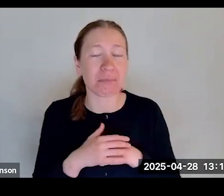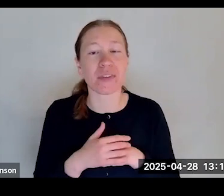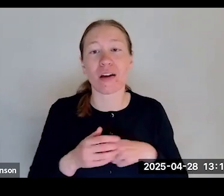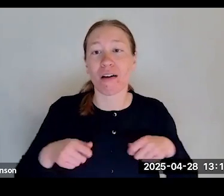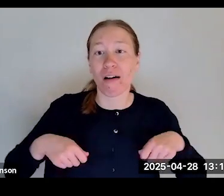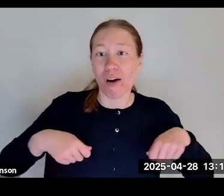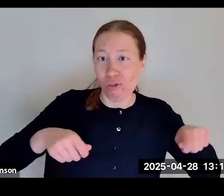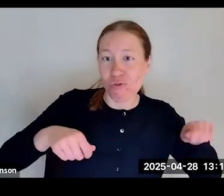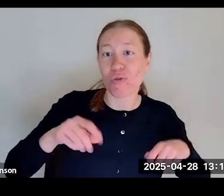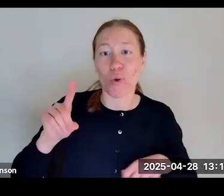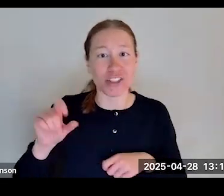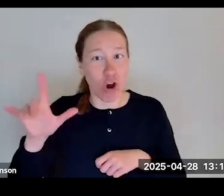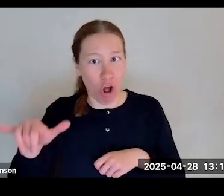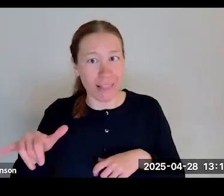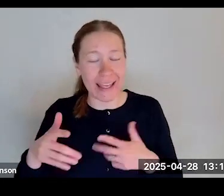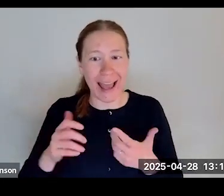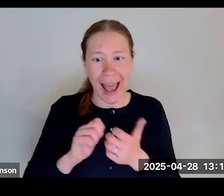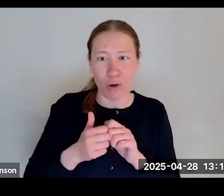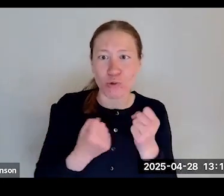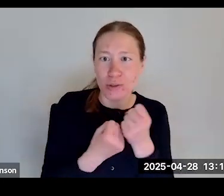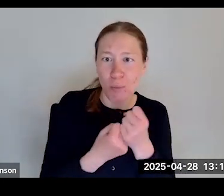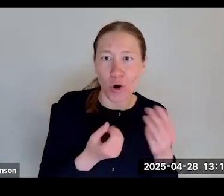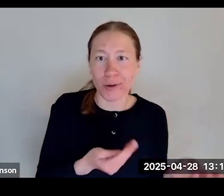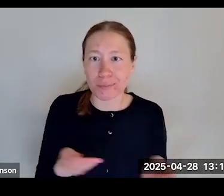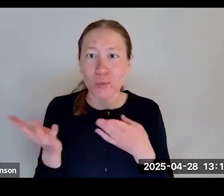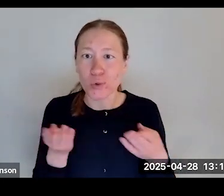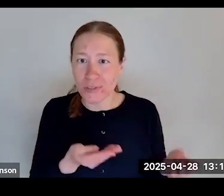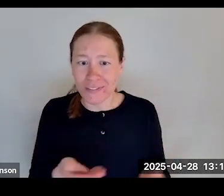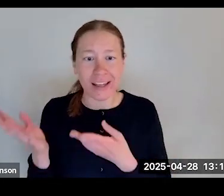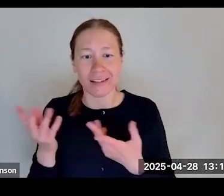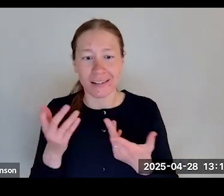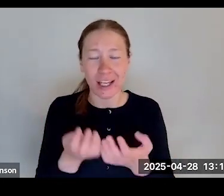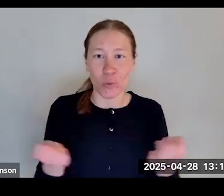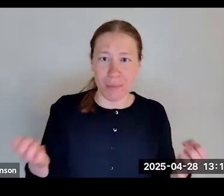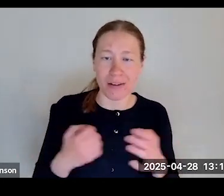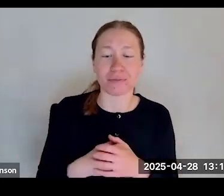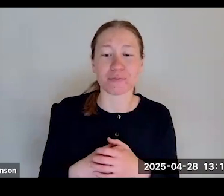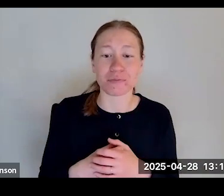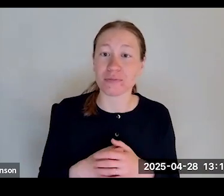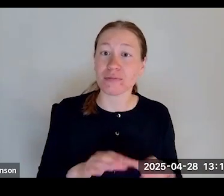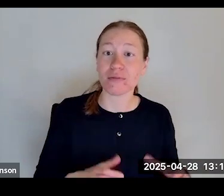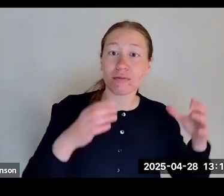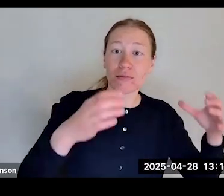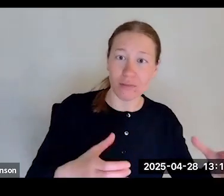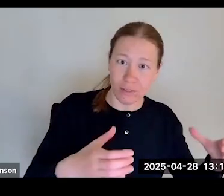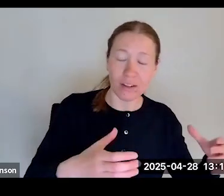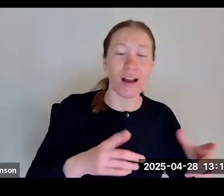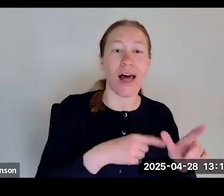so that once those items are picked up and they're placed onto this equipment, they're able to roll it so that they don't have to do